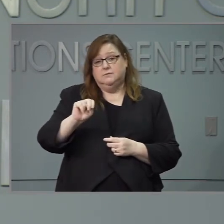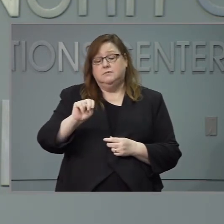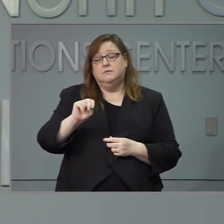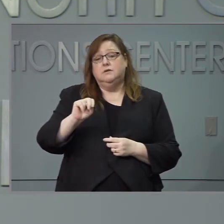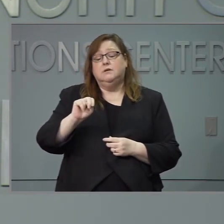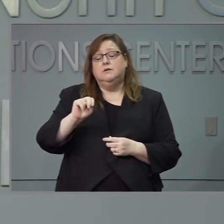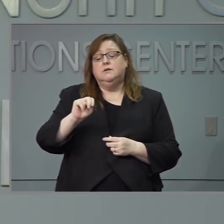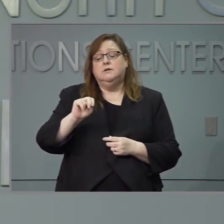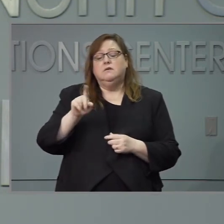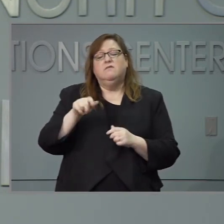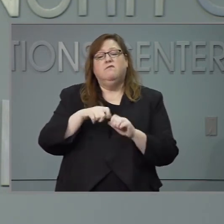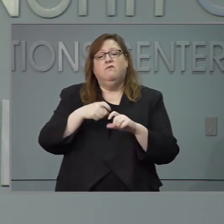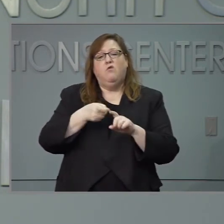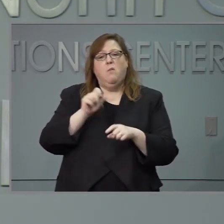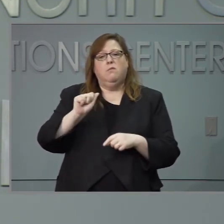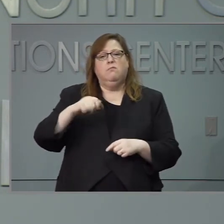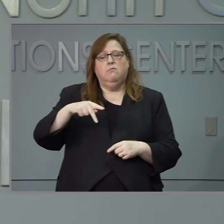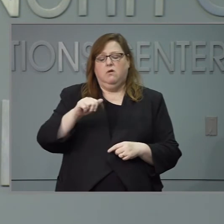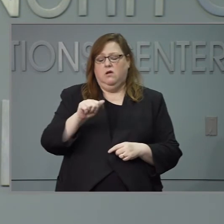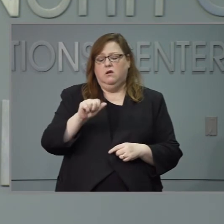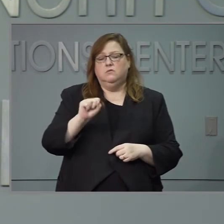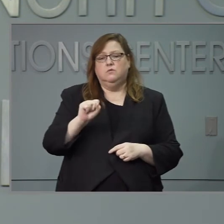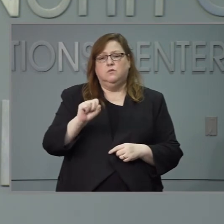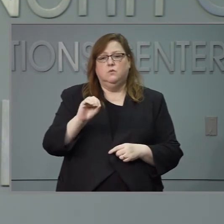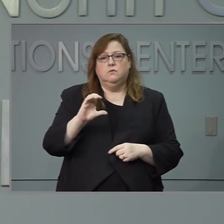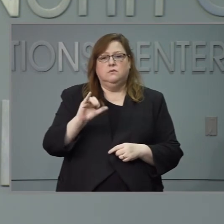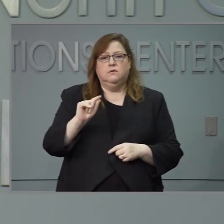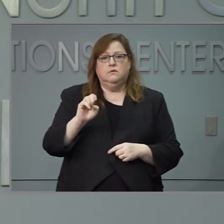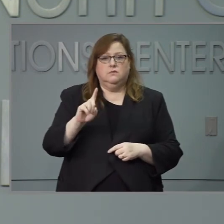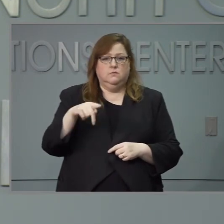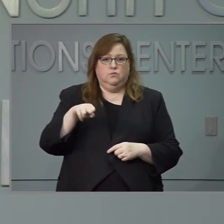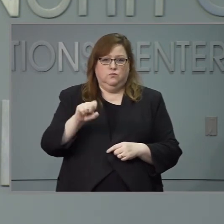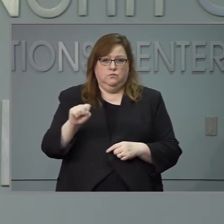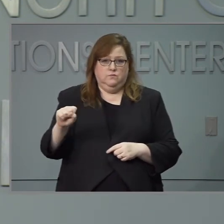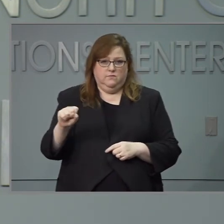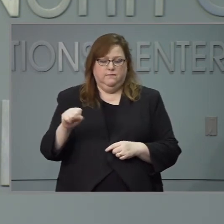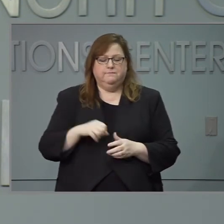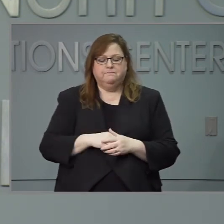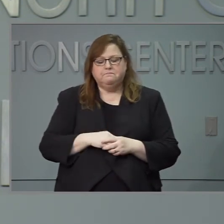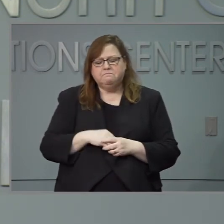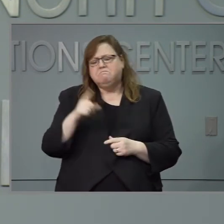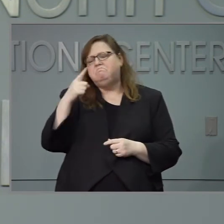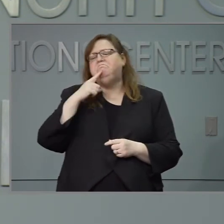FALLECIMIENTOS. Y 600 ASILOS, MUERTES EN ASILOS QUE CAROLINA